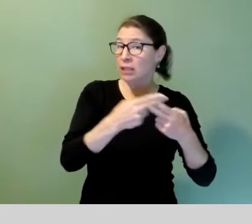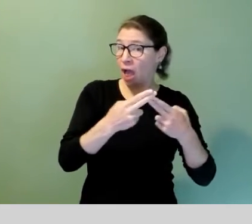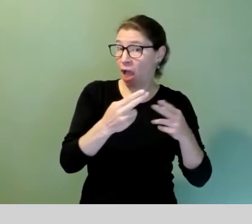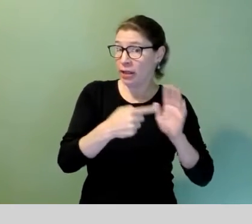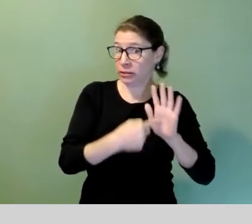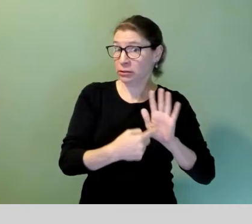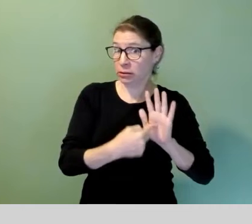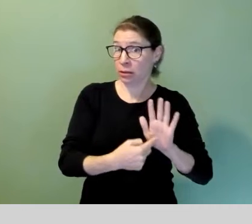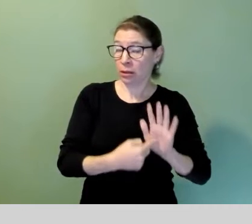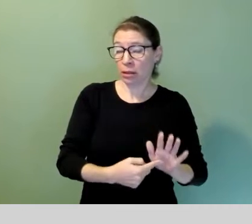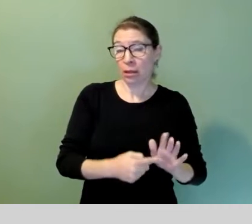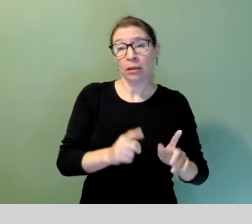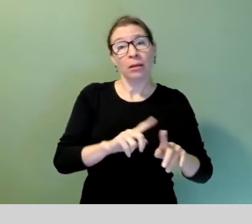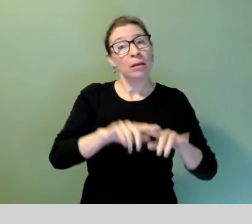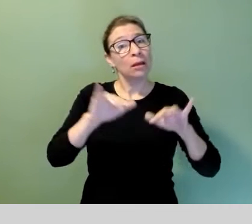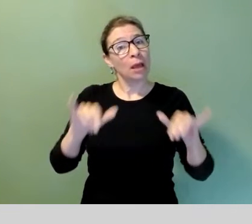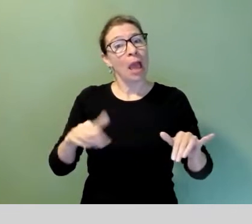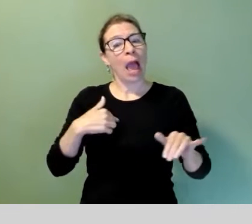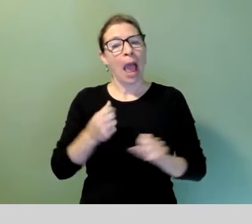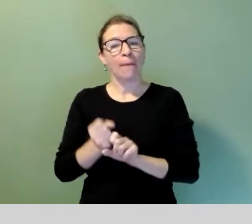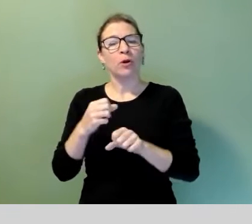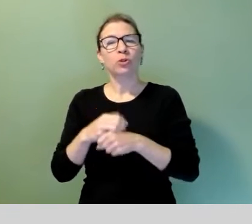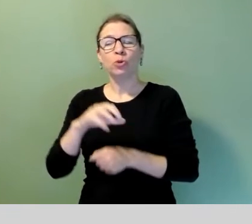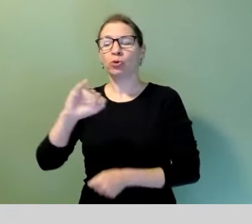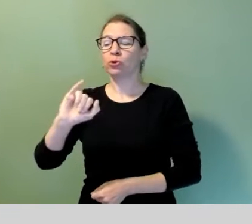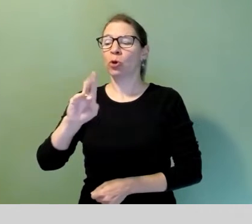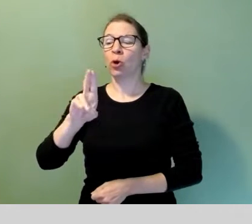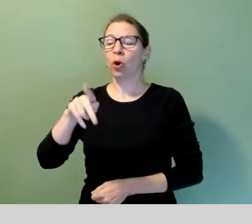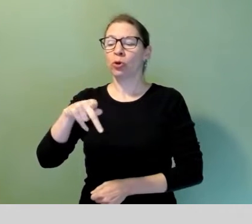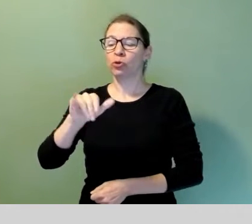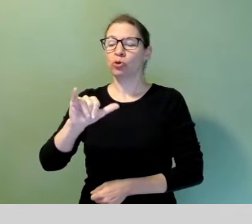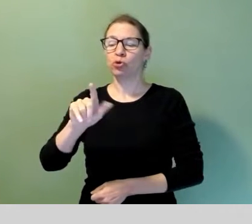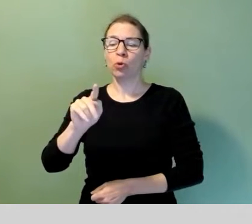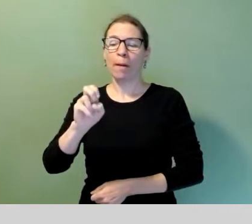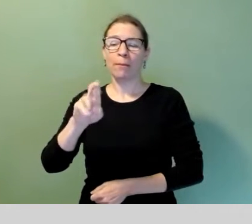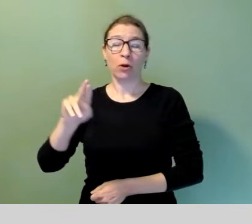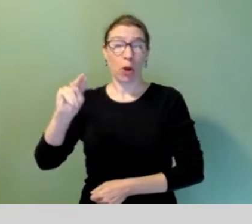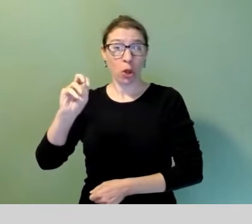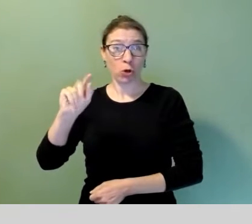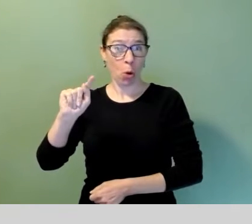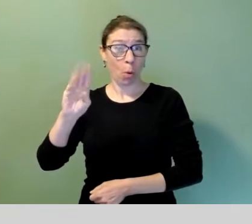I also have produced a Jupiter notebook that you can find on the GitHub